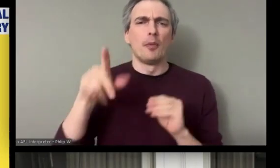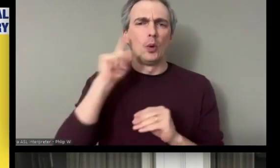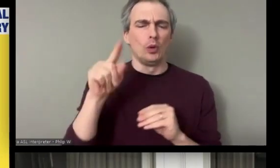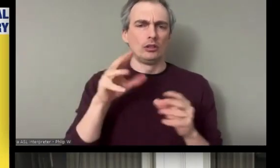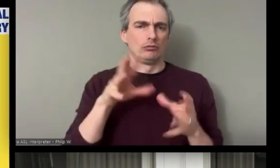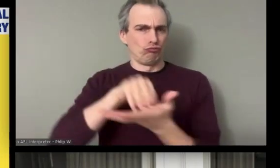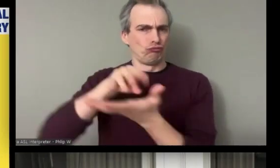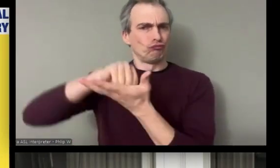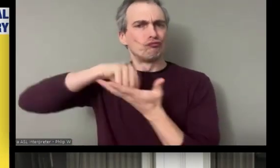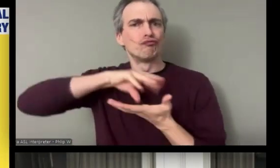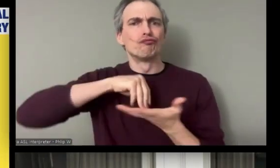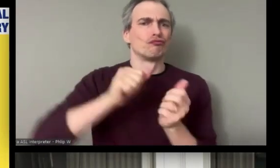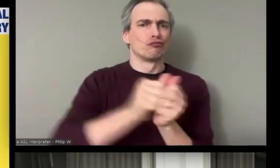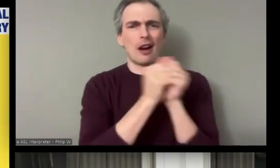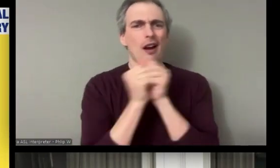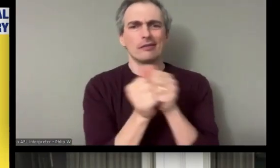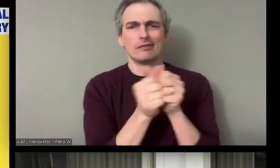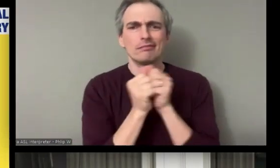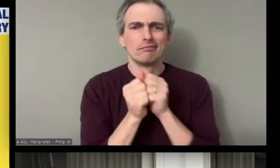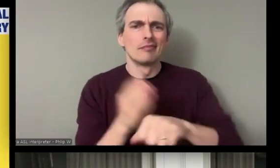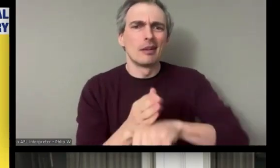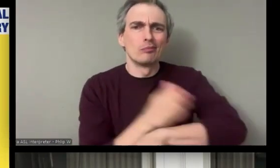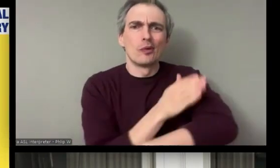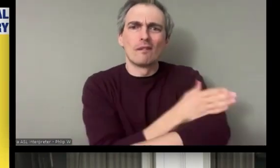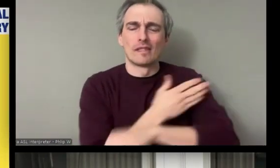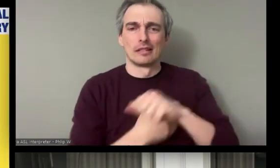So the idea for today's talk was Meta Horizon Worlds.